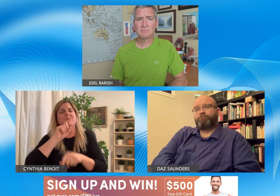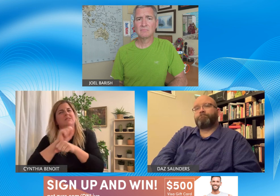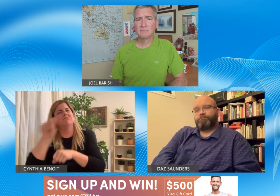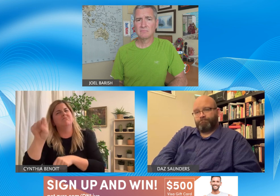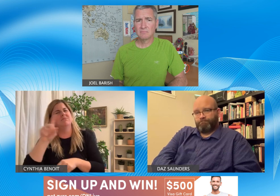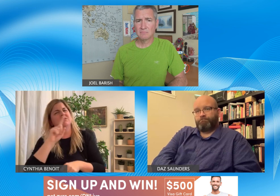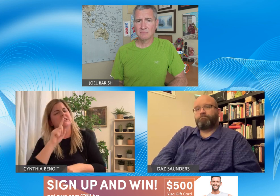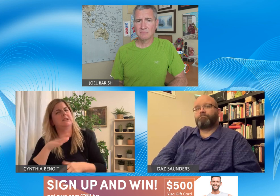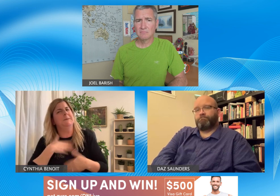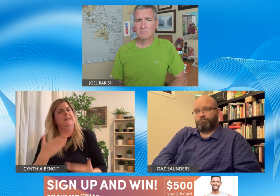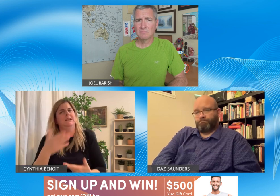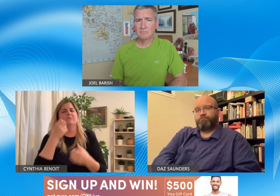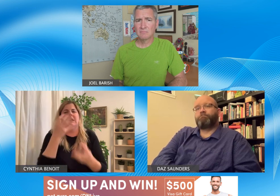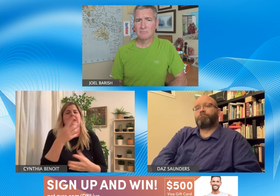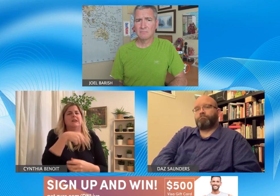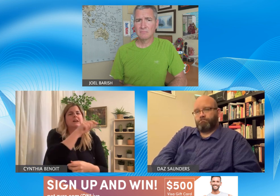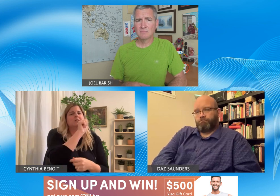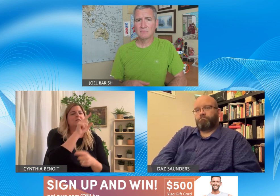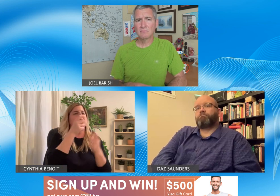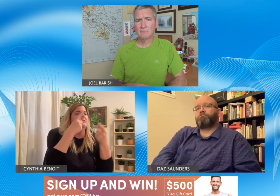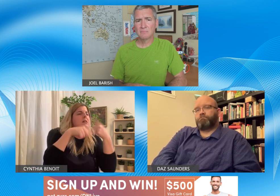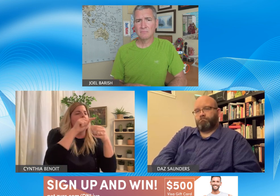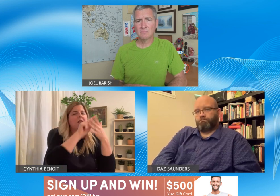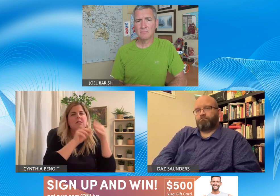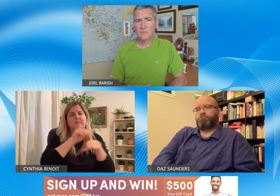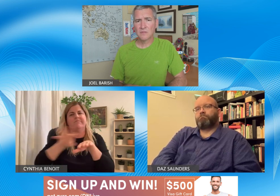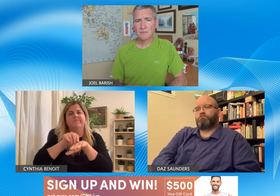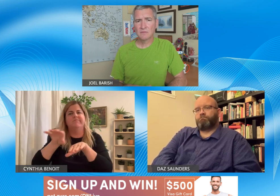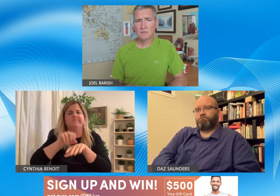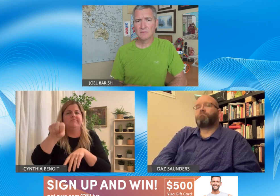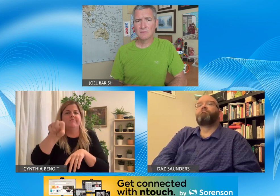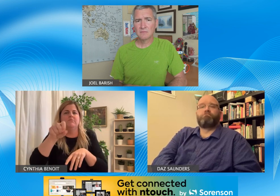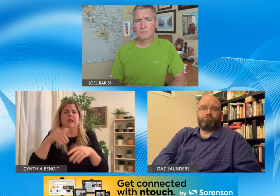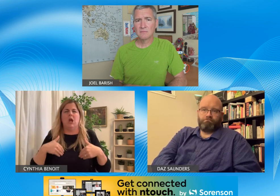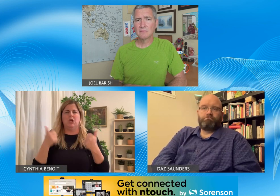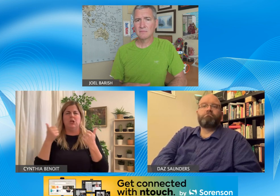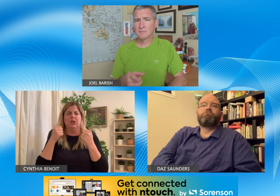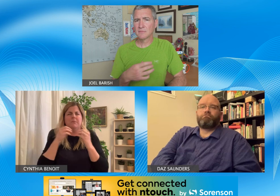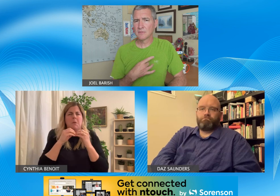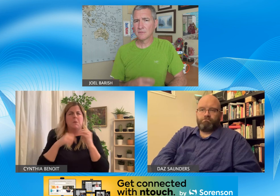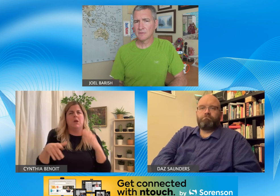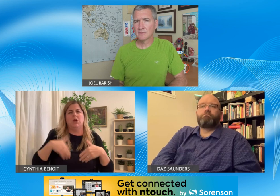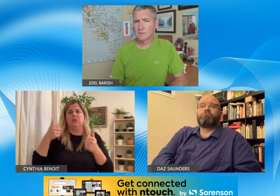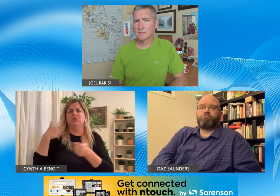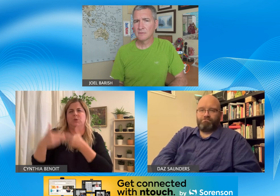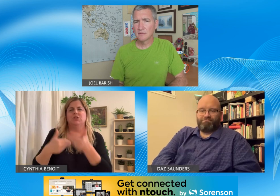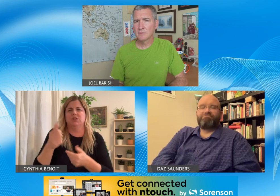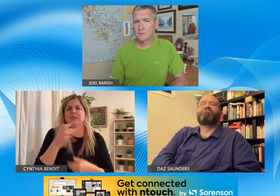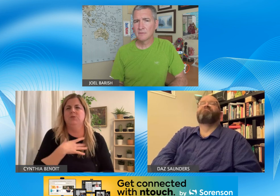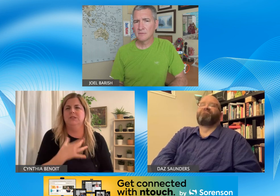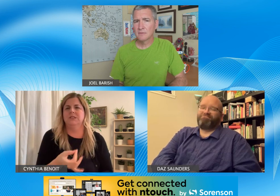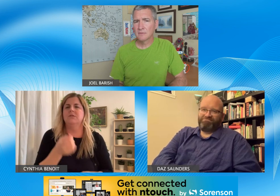We must recognize that many LSQ signs have been influenced by ASL. Especially for the younger generation.